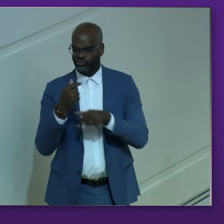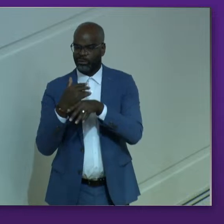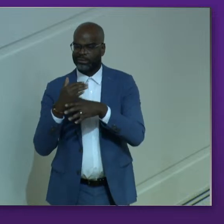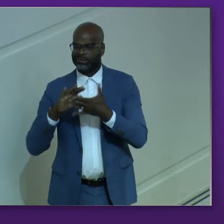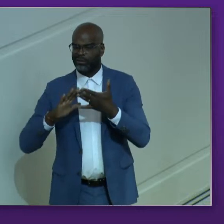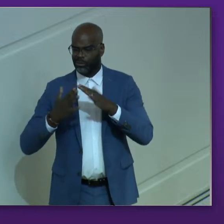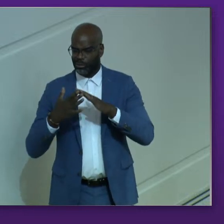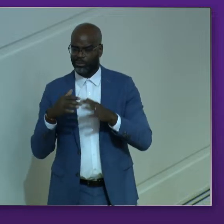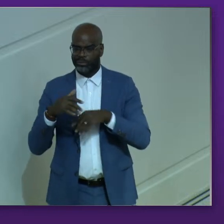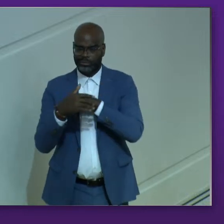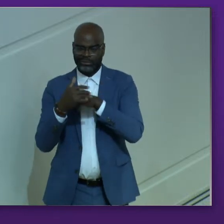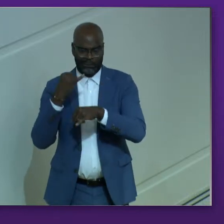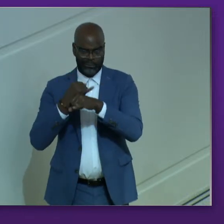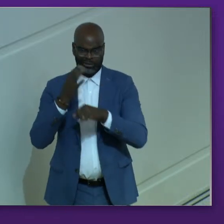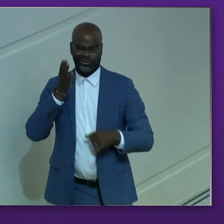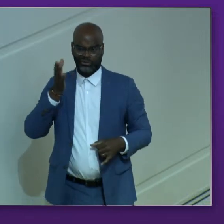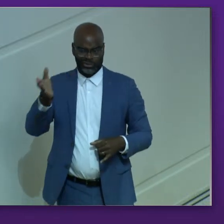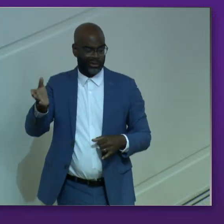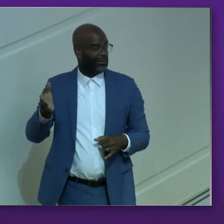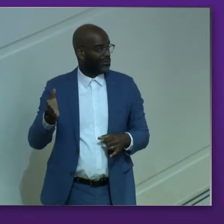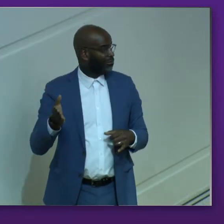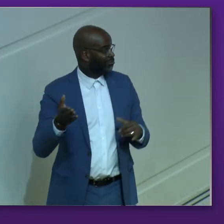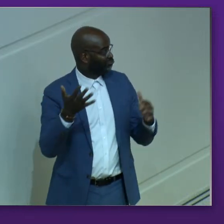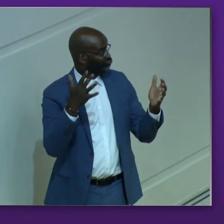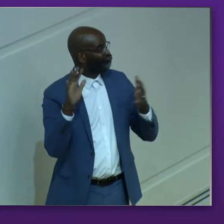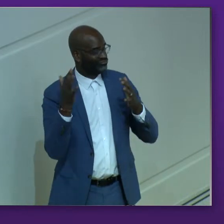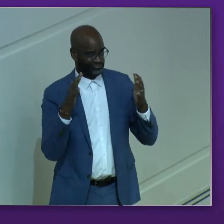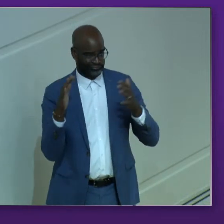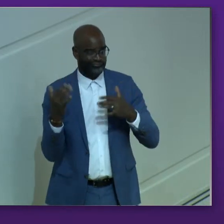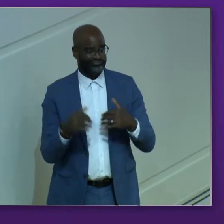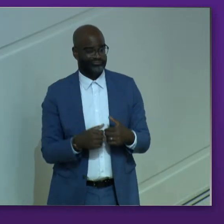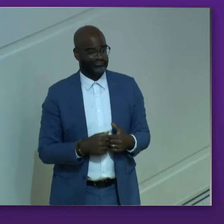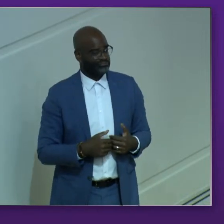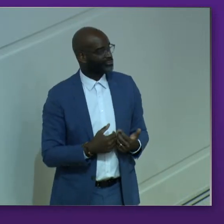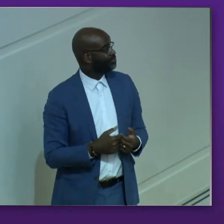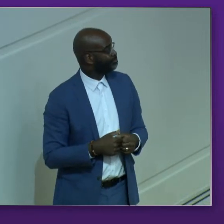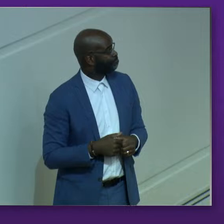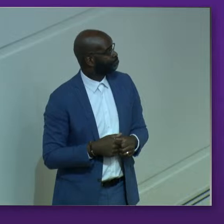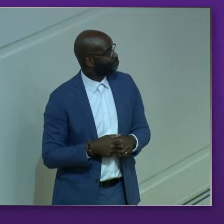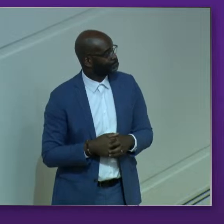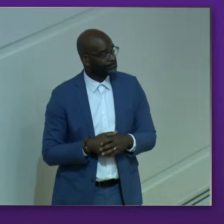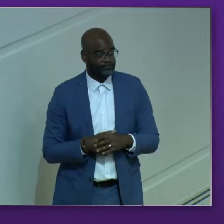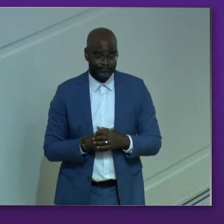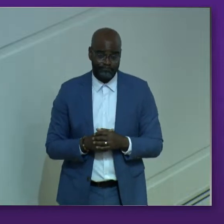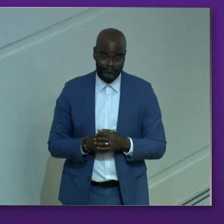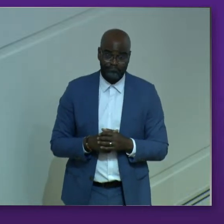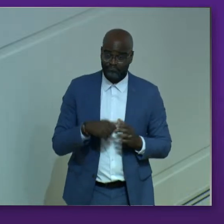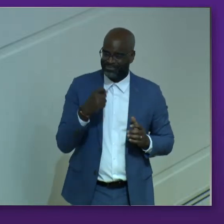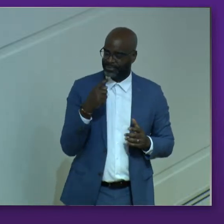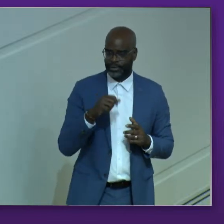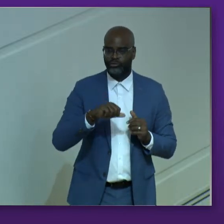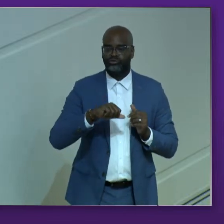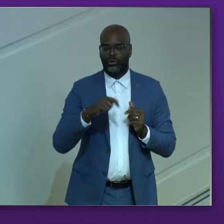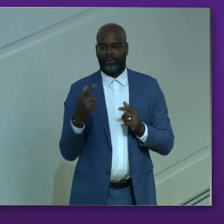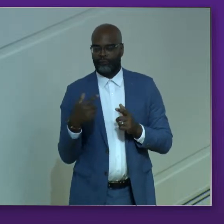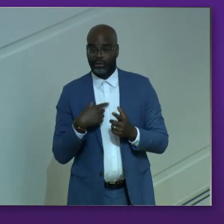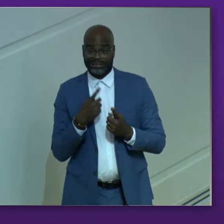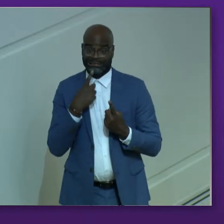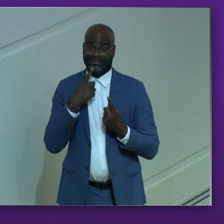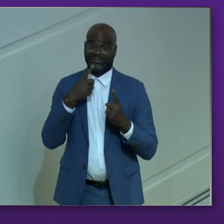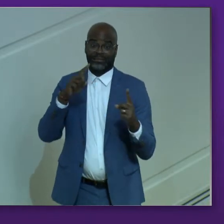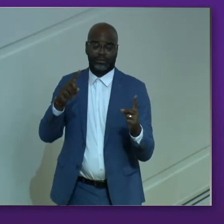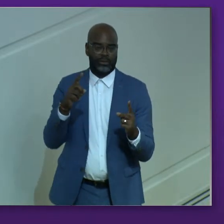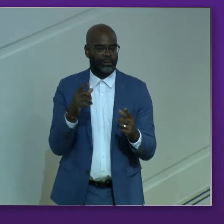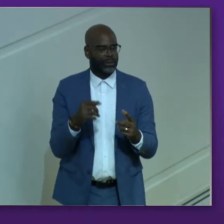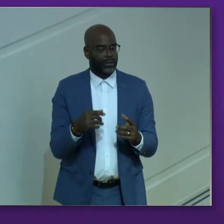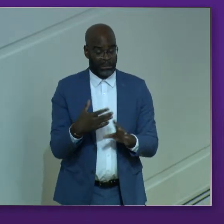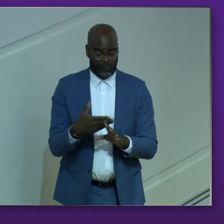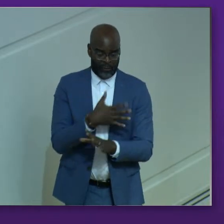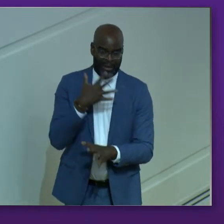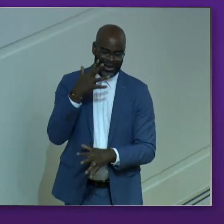GERMANTOWN CAMPUS.